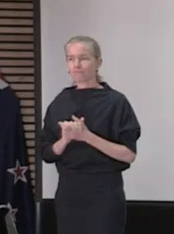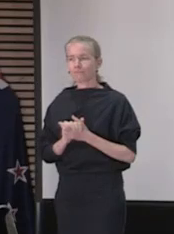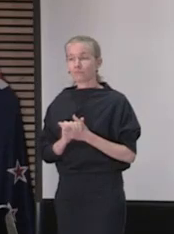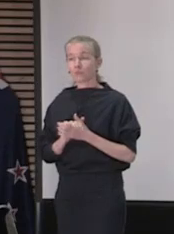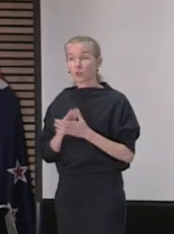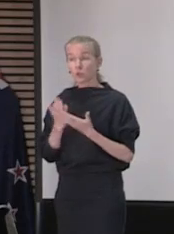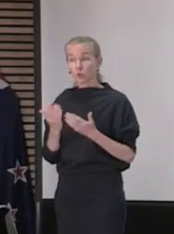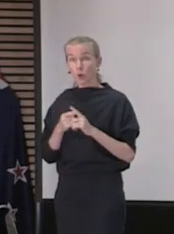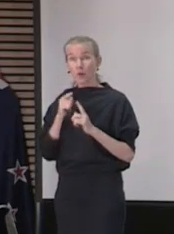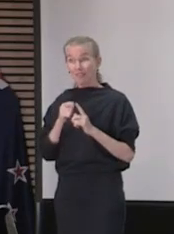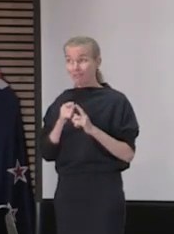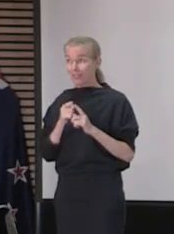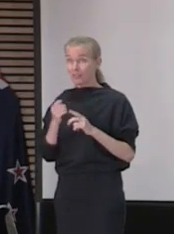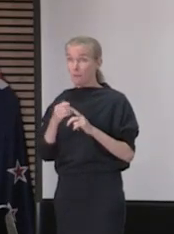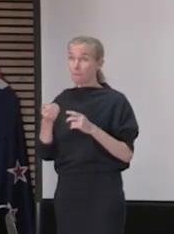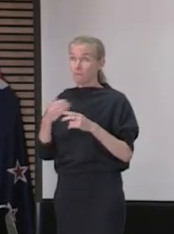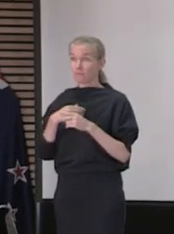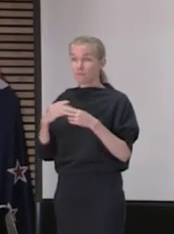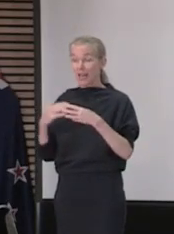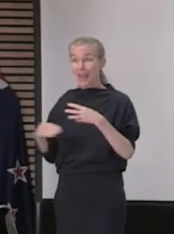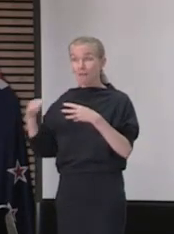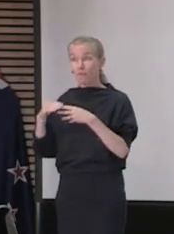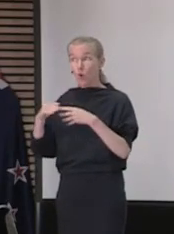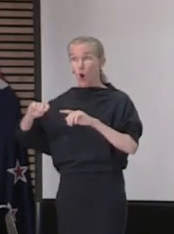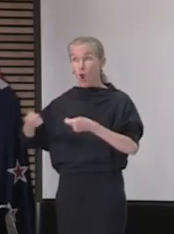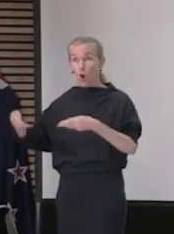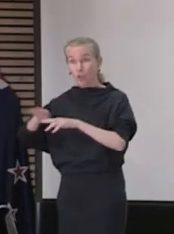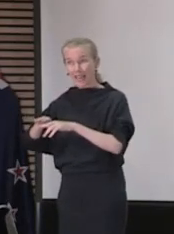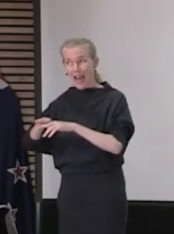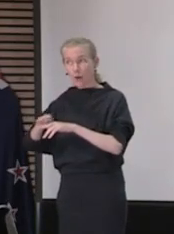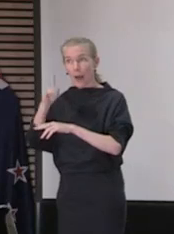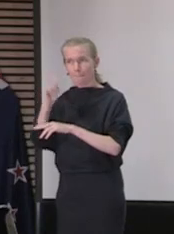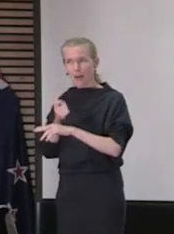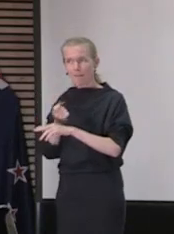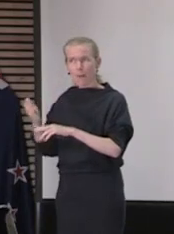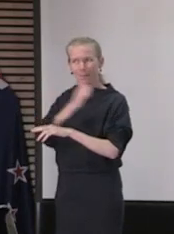to report thiscluster. What was the hold-upon that? So two questionsthere.